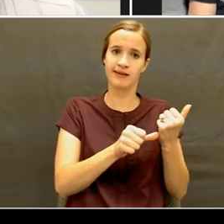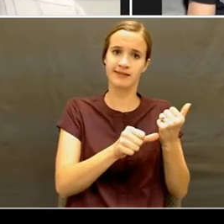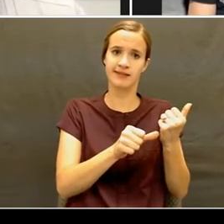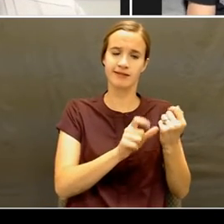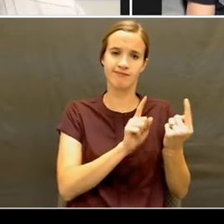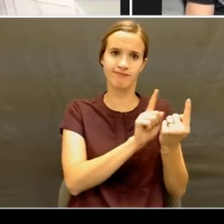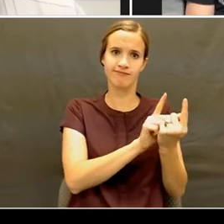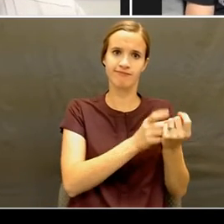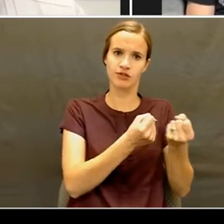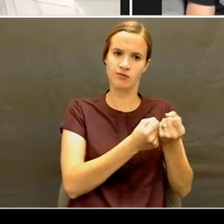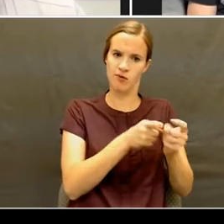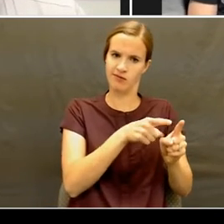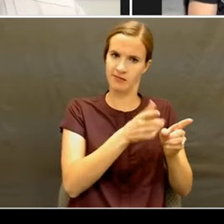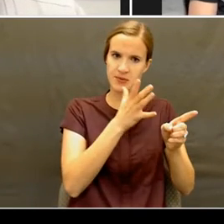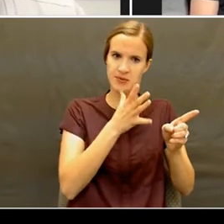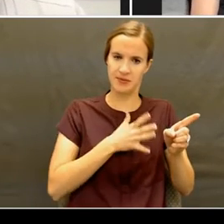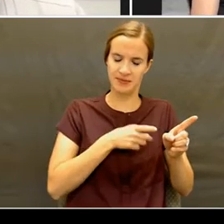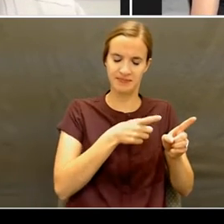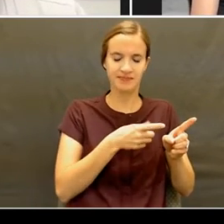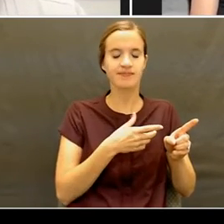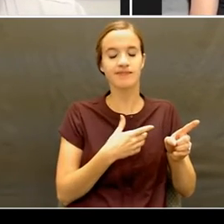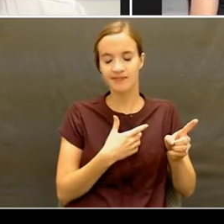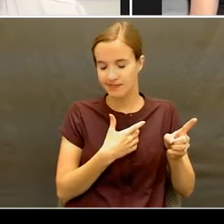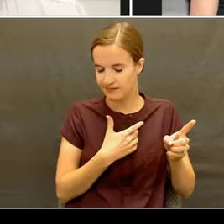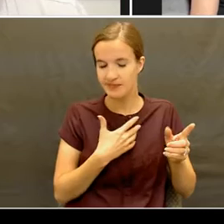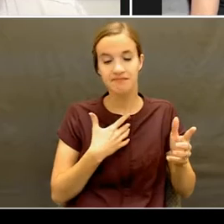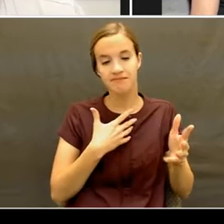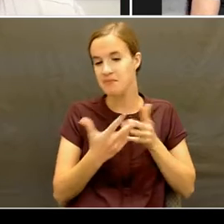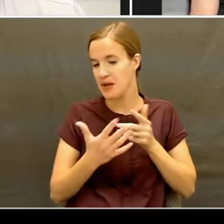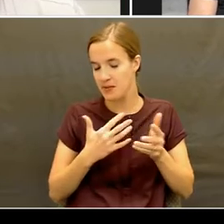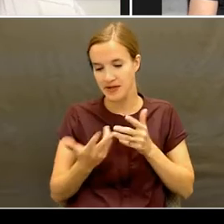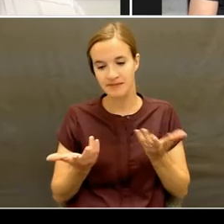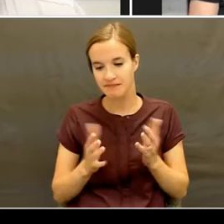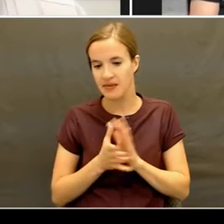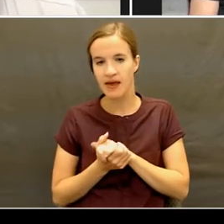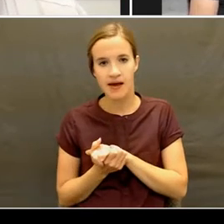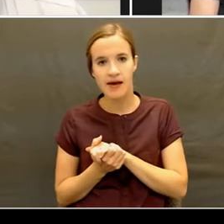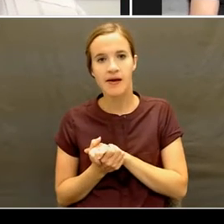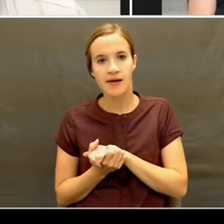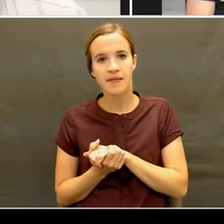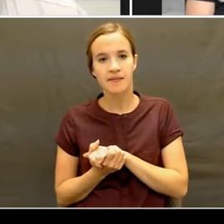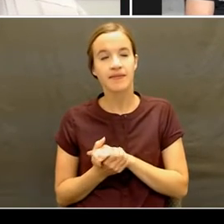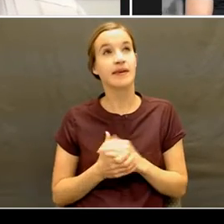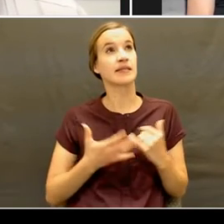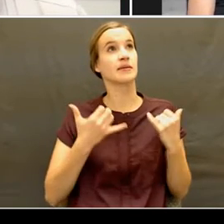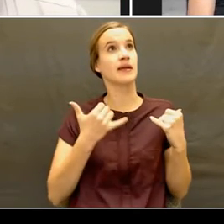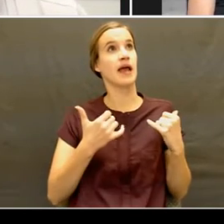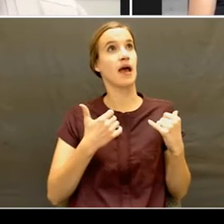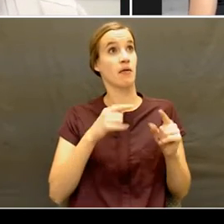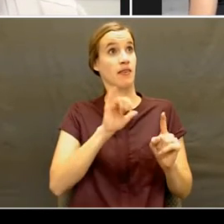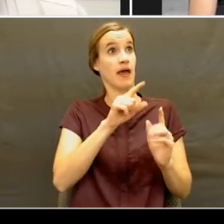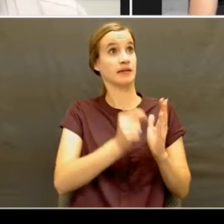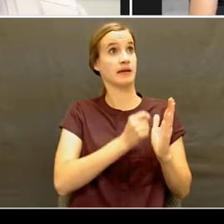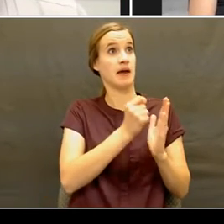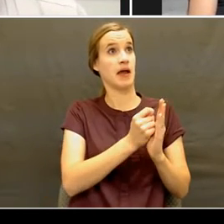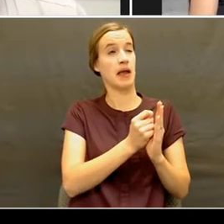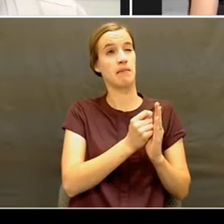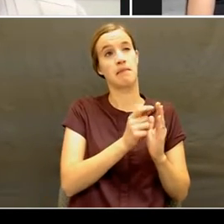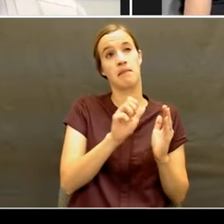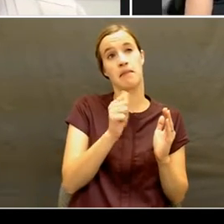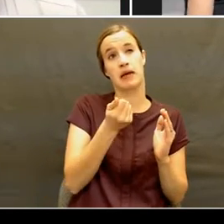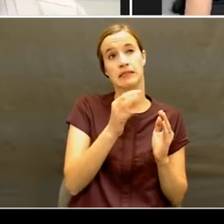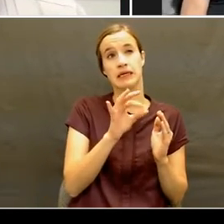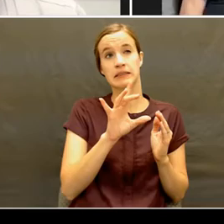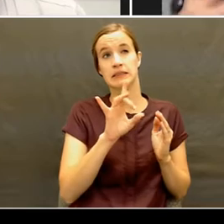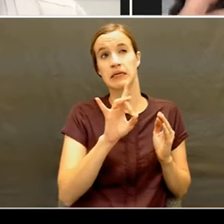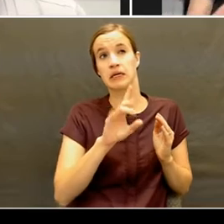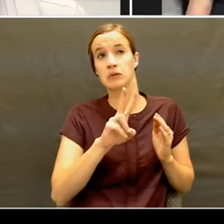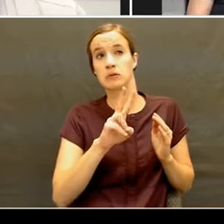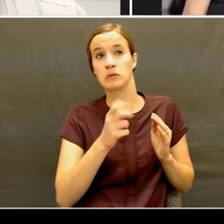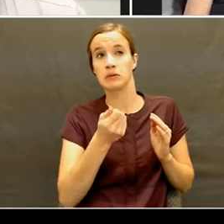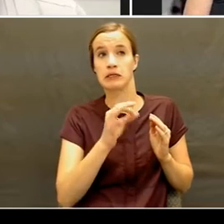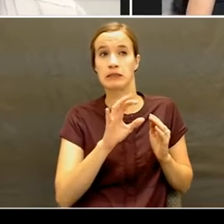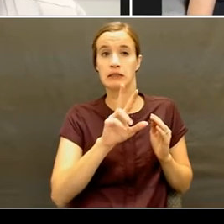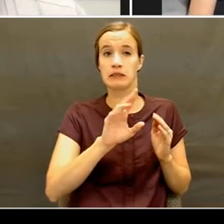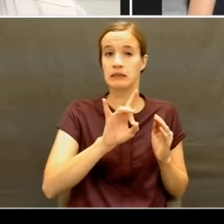But, um after, after I realized though this was the early 80s, and actually the movement. The IL